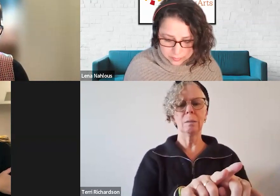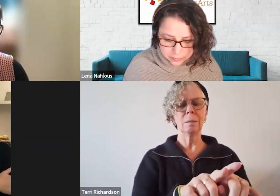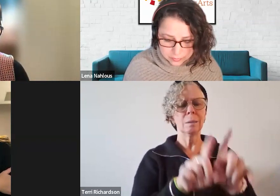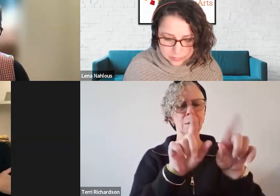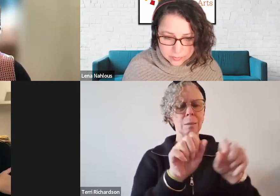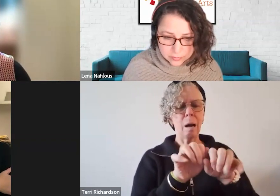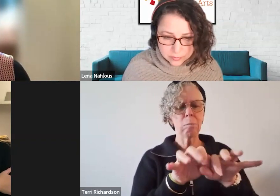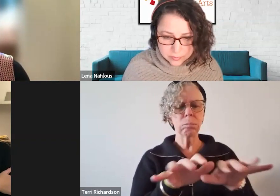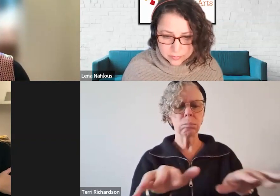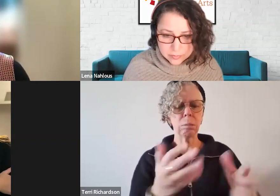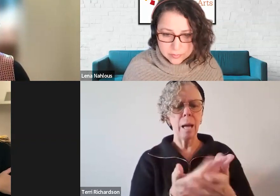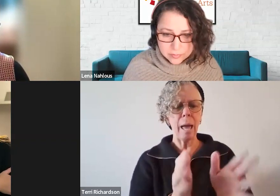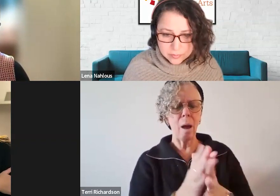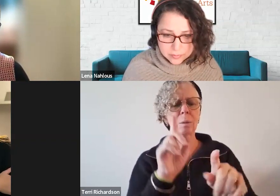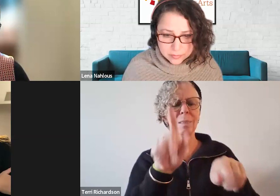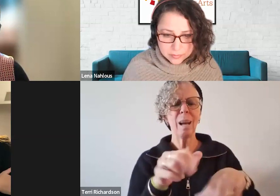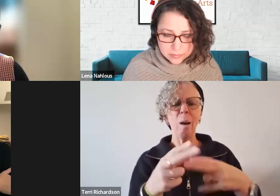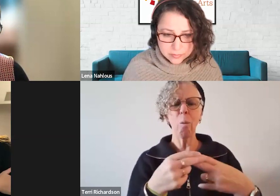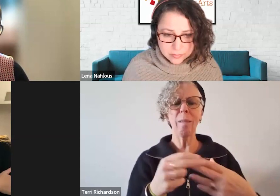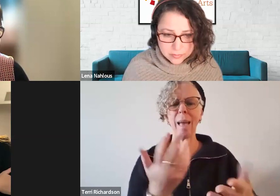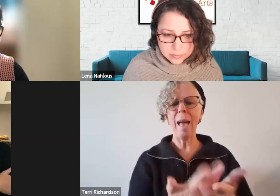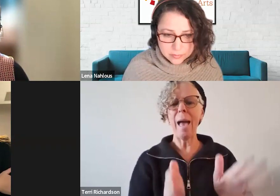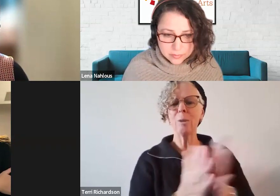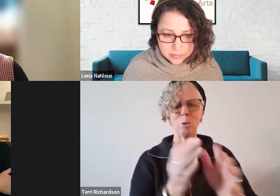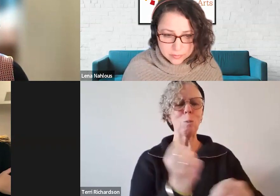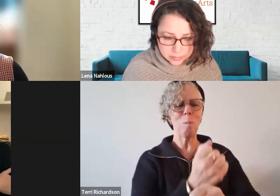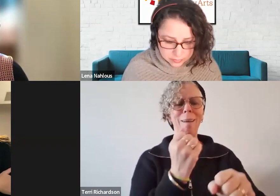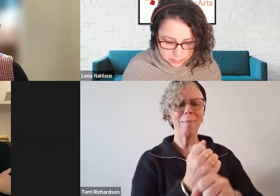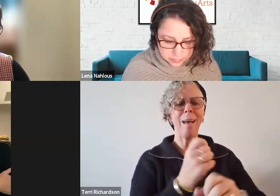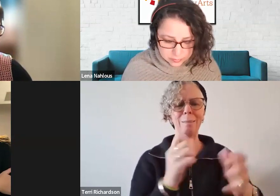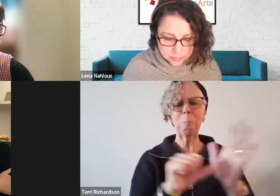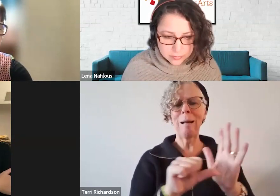money and who had power and authority and control.